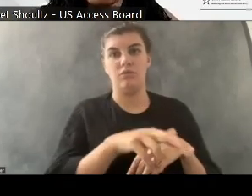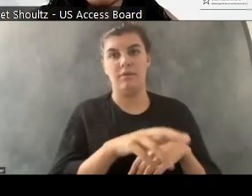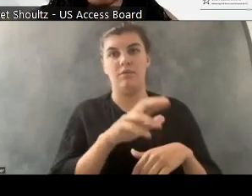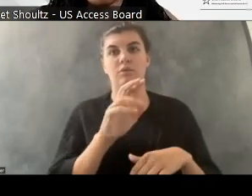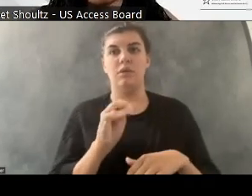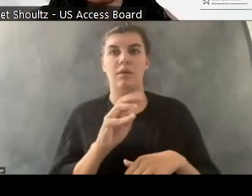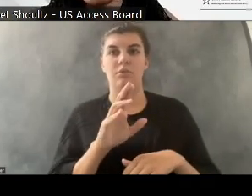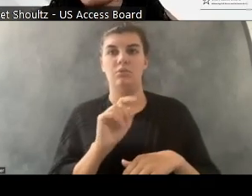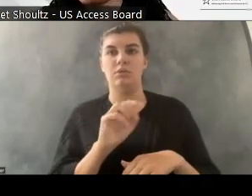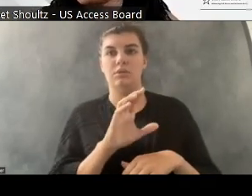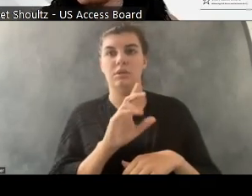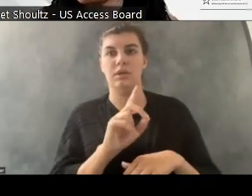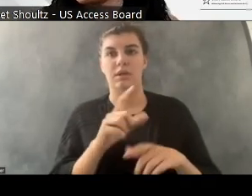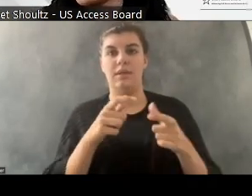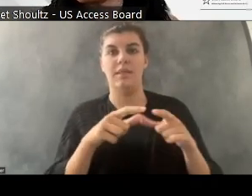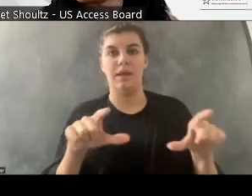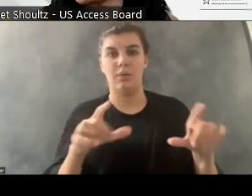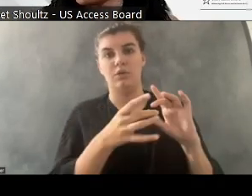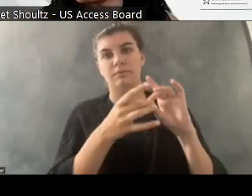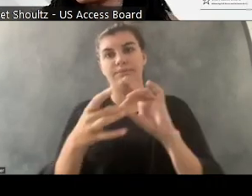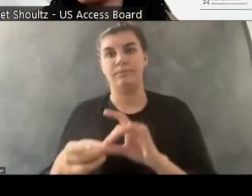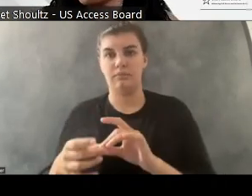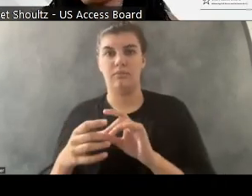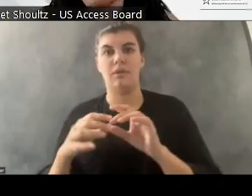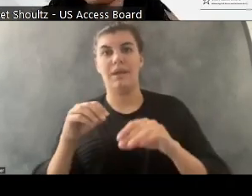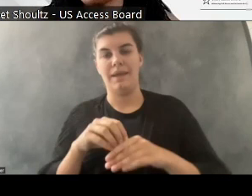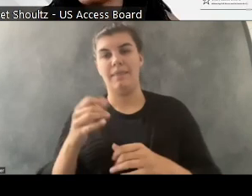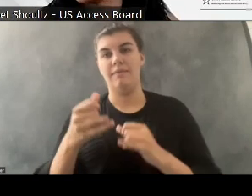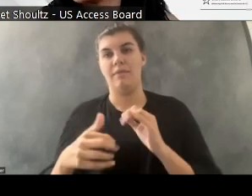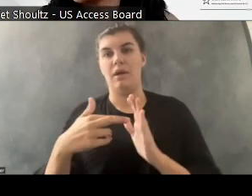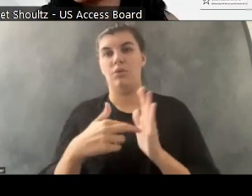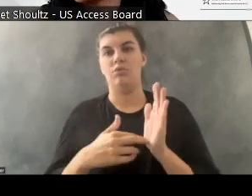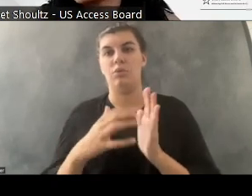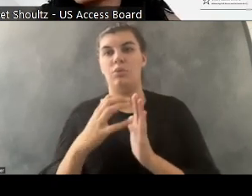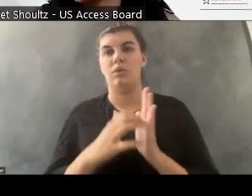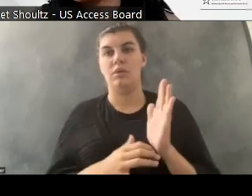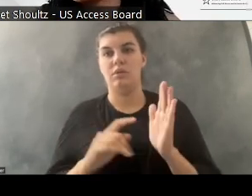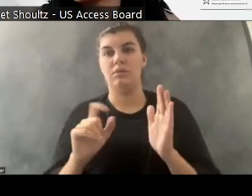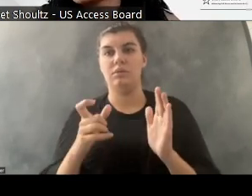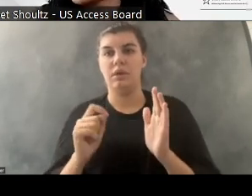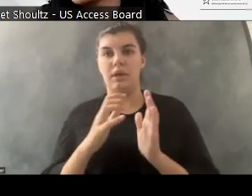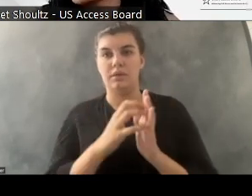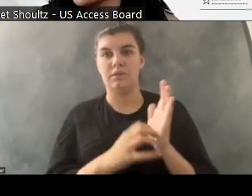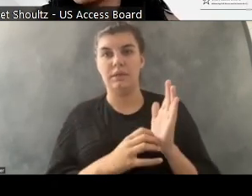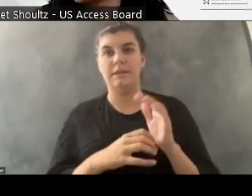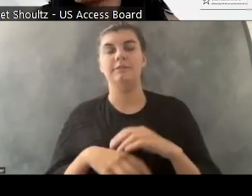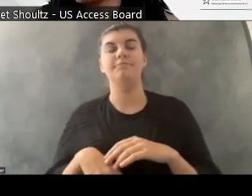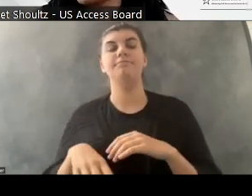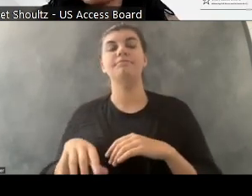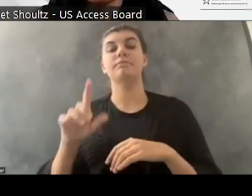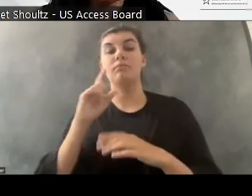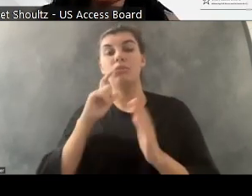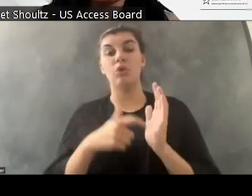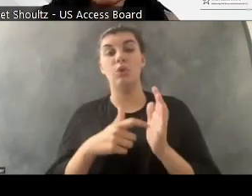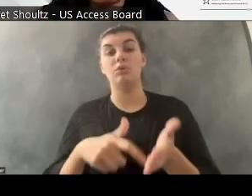language to the text in the final rule. You'll notice that requirements that